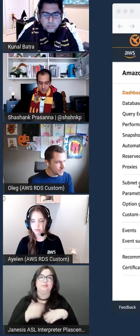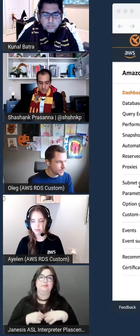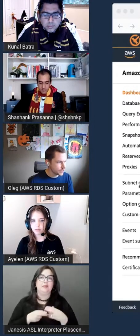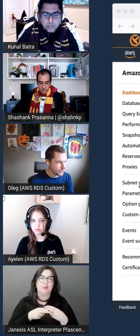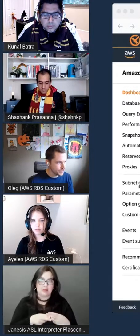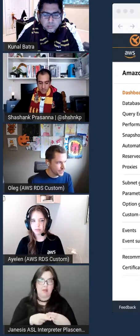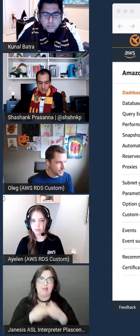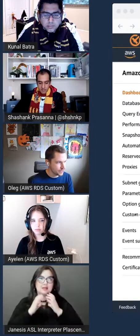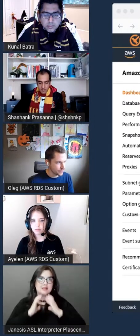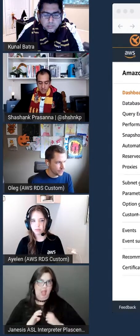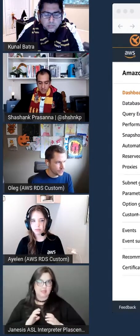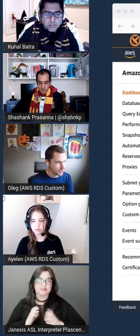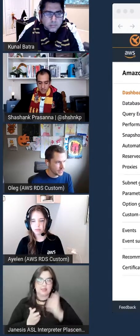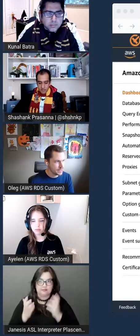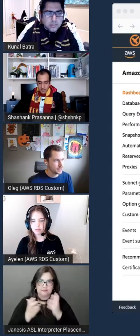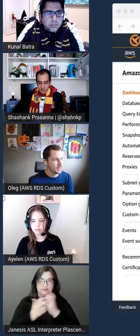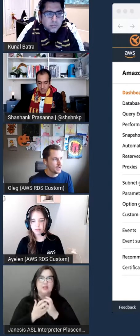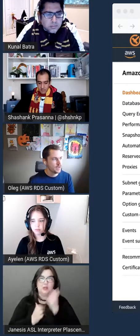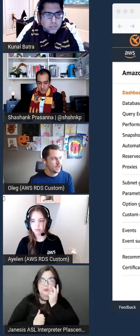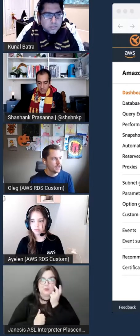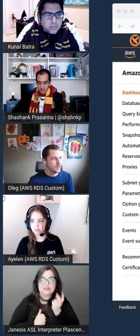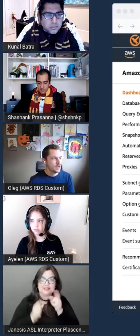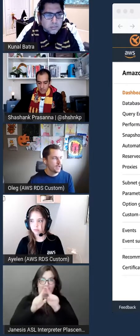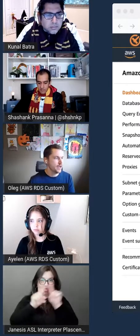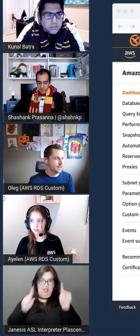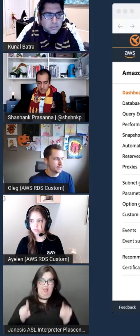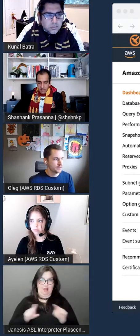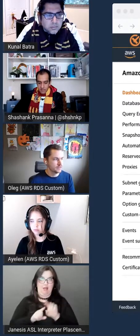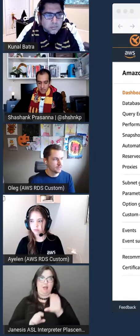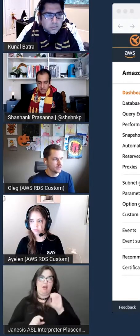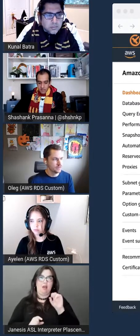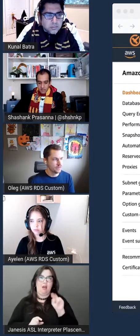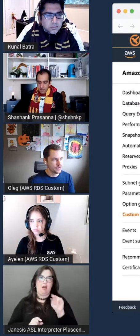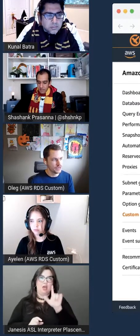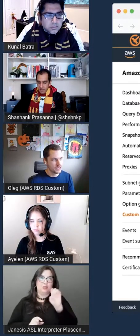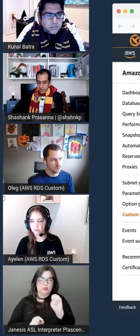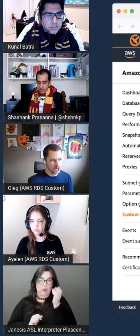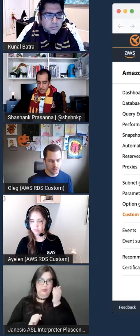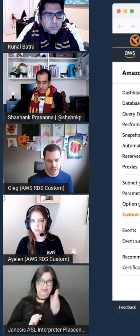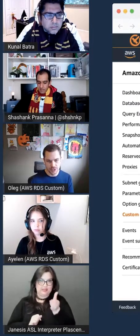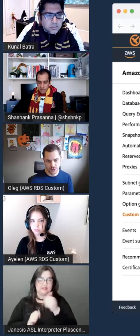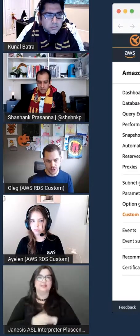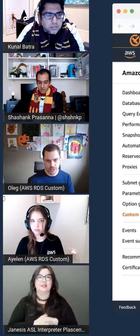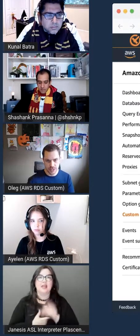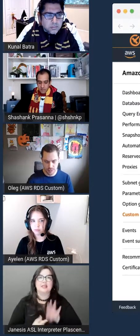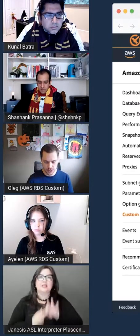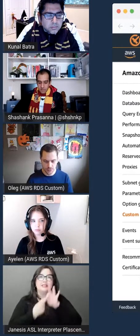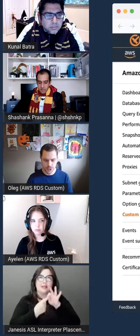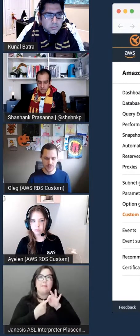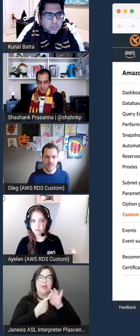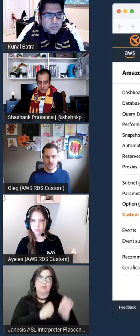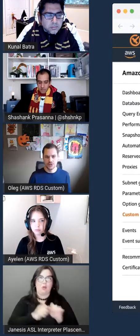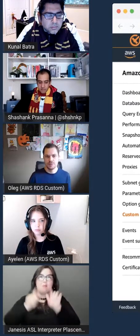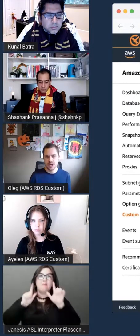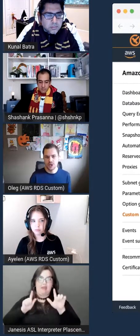So you see it on the console here, and there is a special page for the Custom Engineer Version. So to explain what it means,